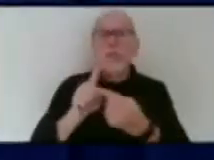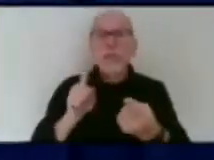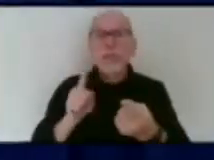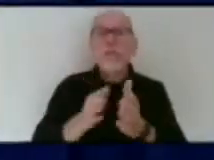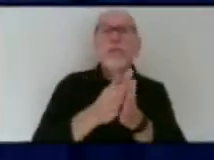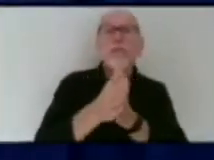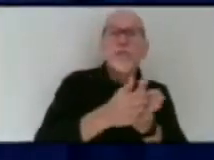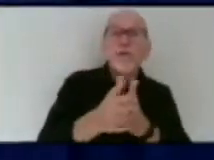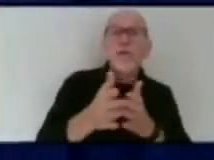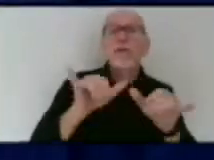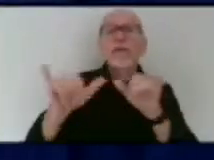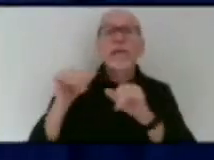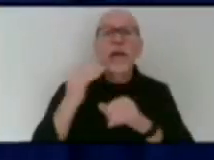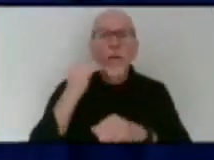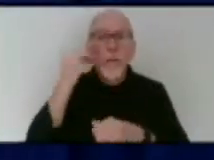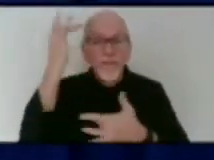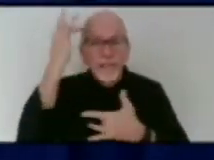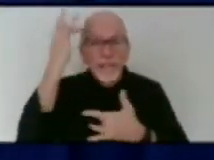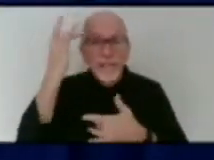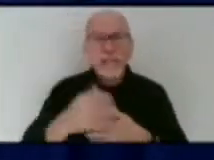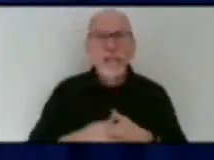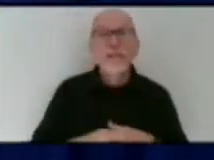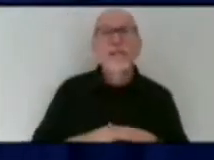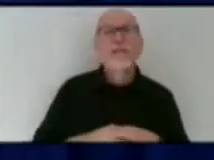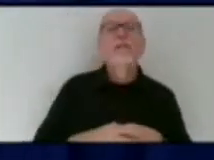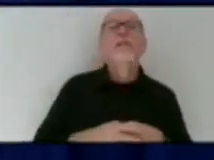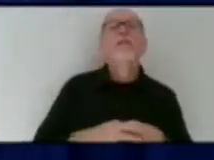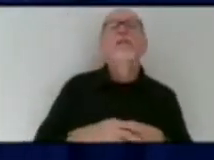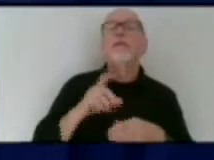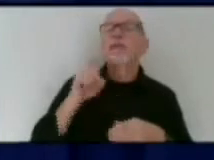staying home if you're sick needs to be a part of our daily lives. As we wait